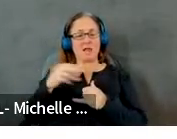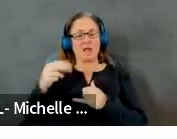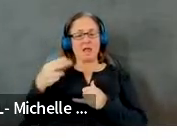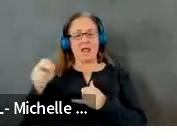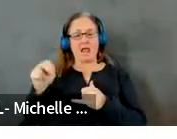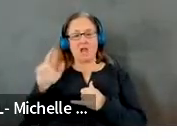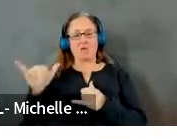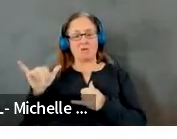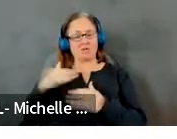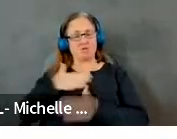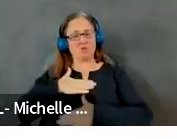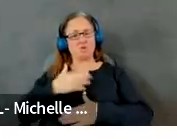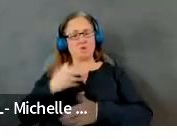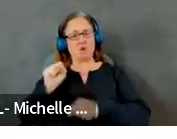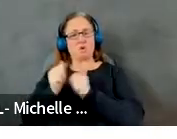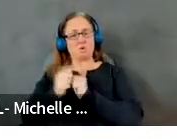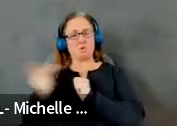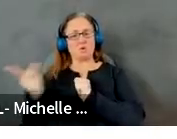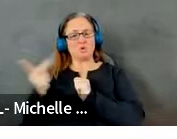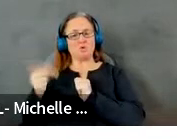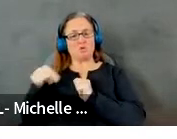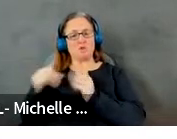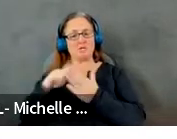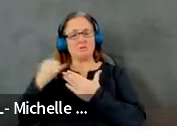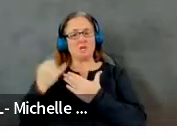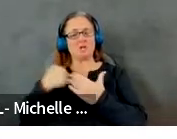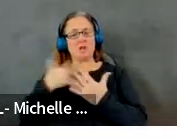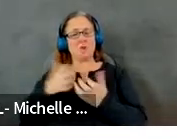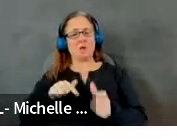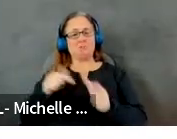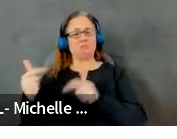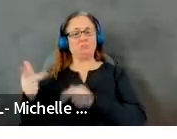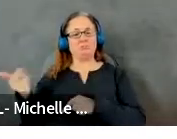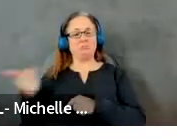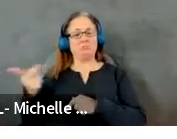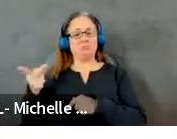working with you both on this project and I want to turn it over to you to introduce yourselves